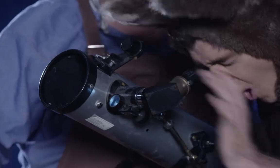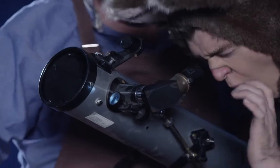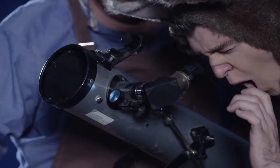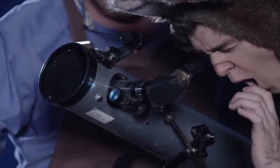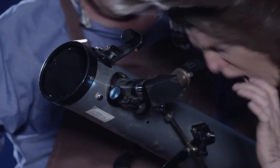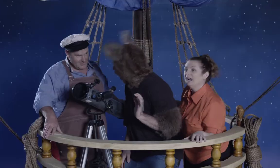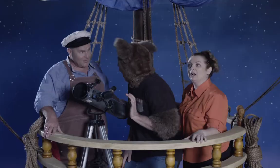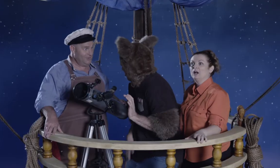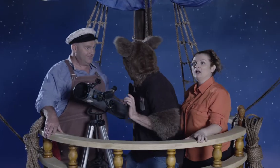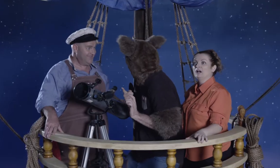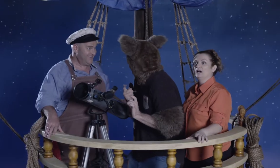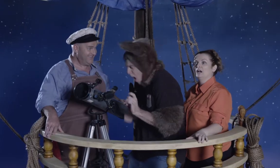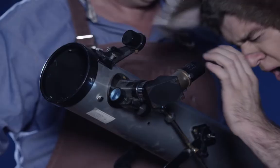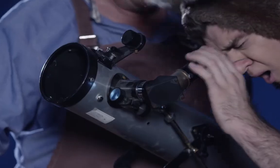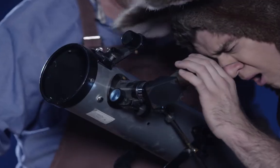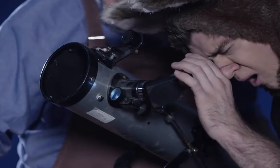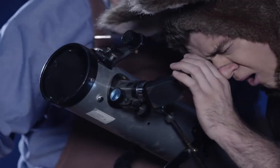Wow!